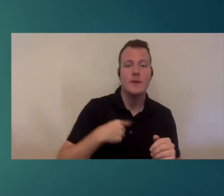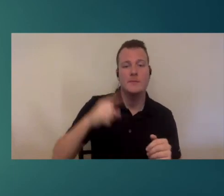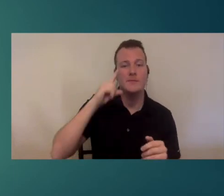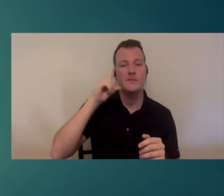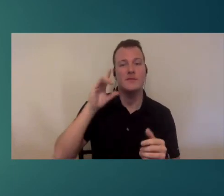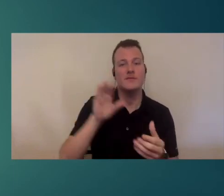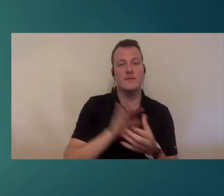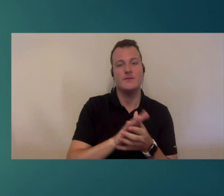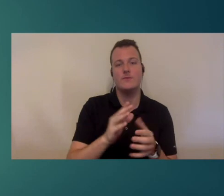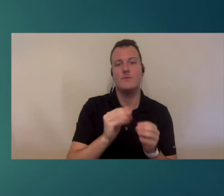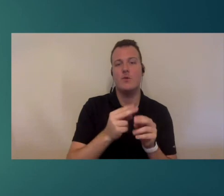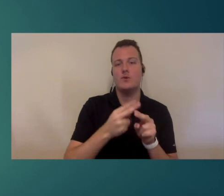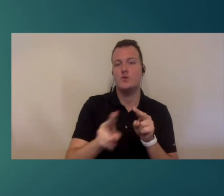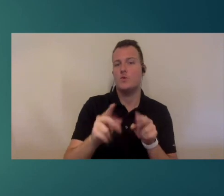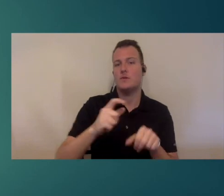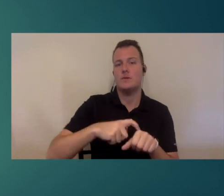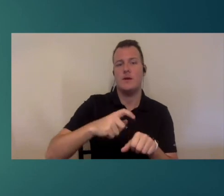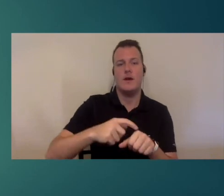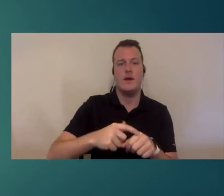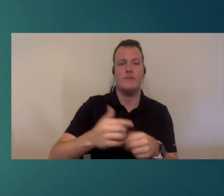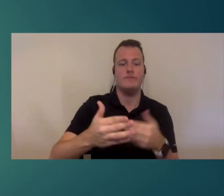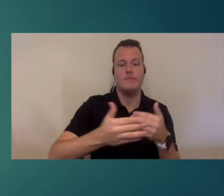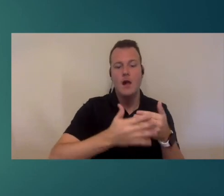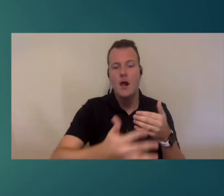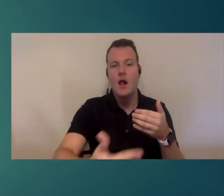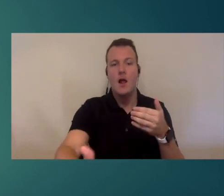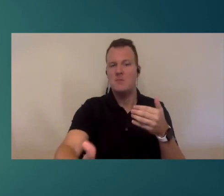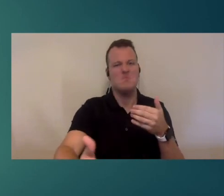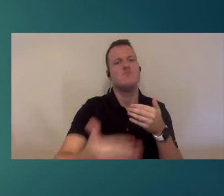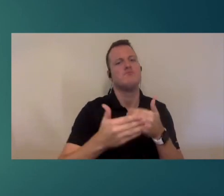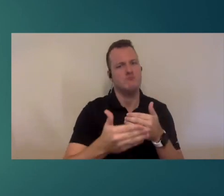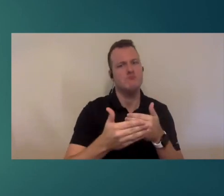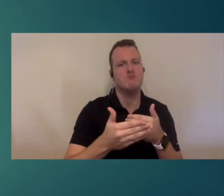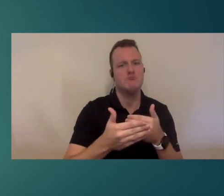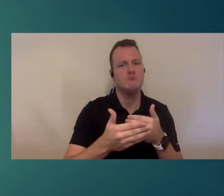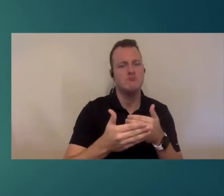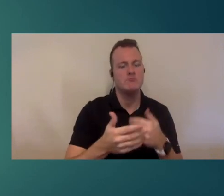to have a much shorter time frame, and you're just going to have less conflict